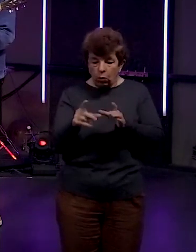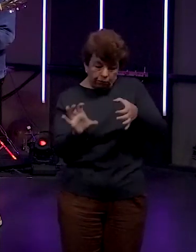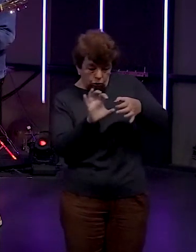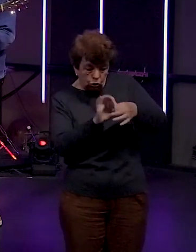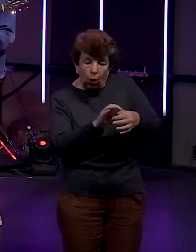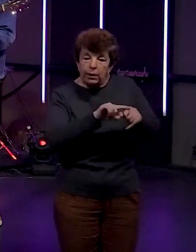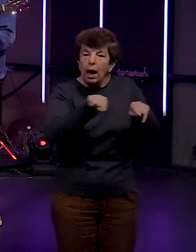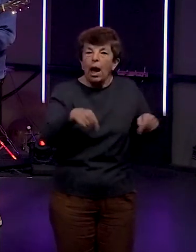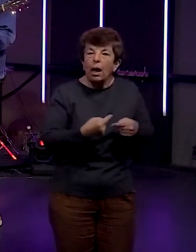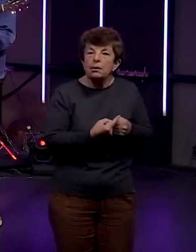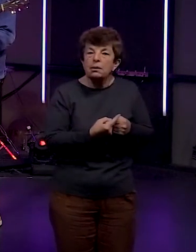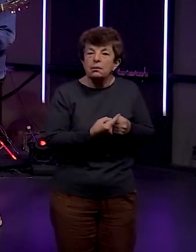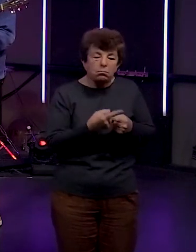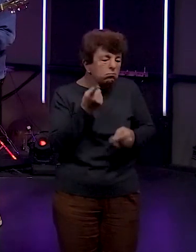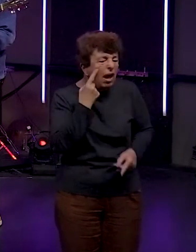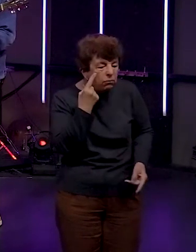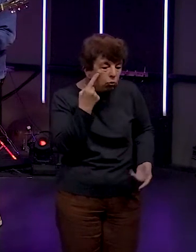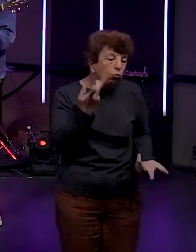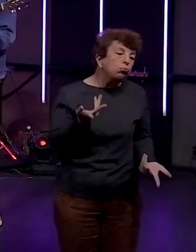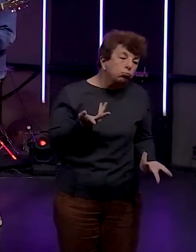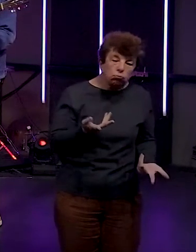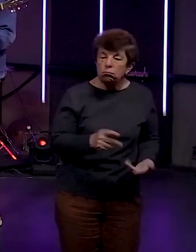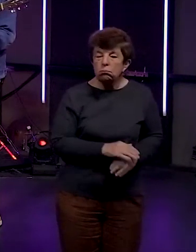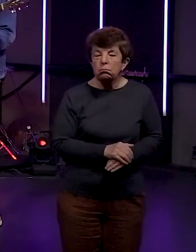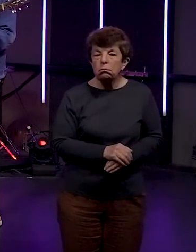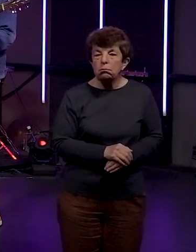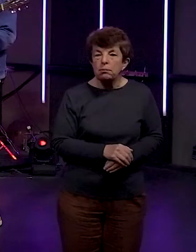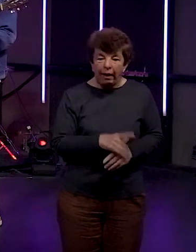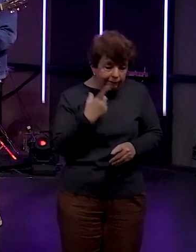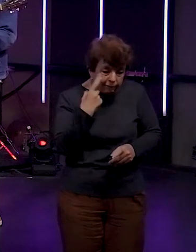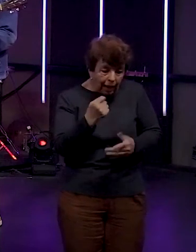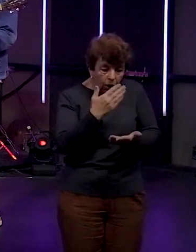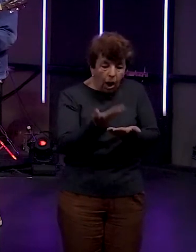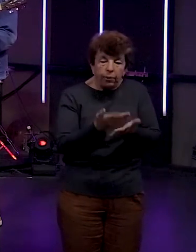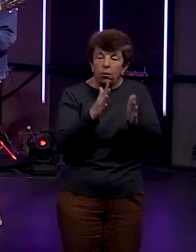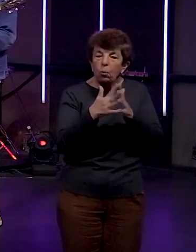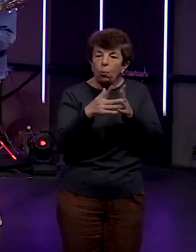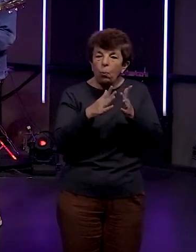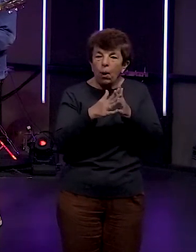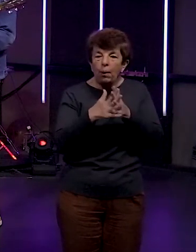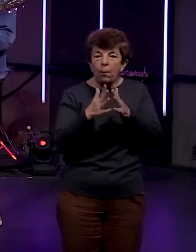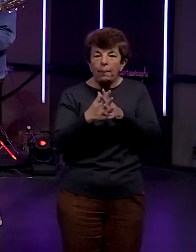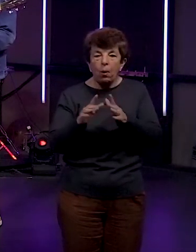join us to check us out maybe found us on our website or some other way we're